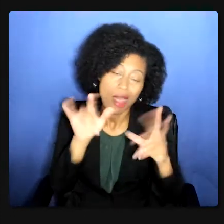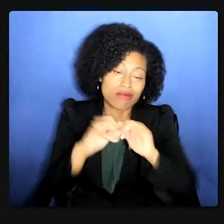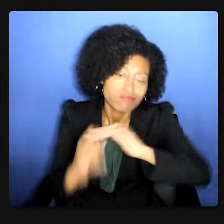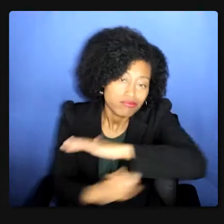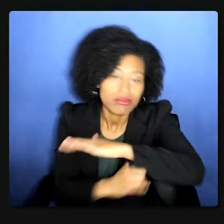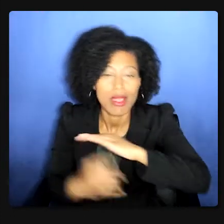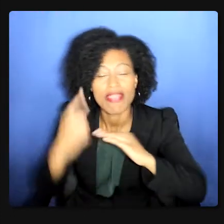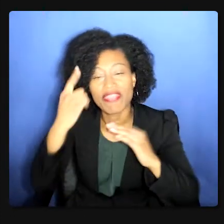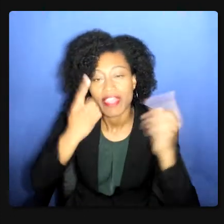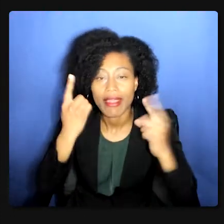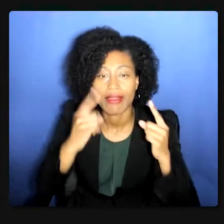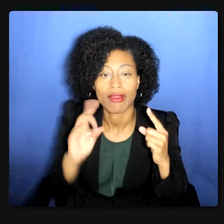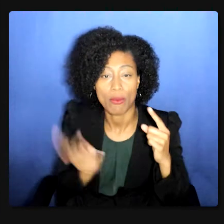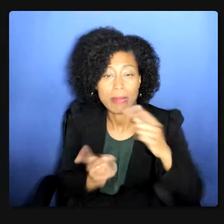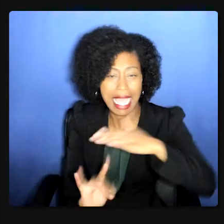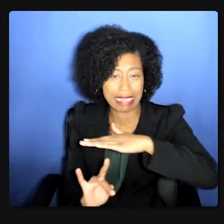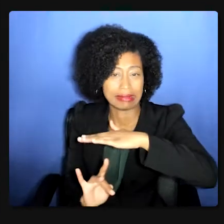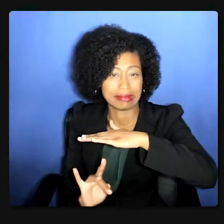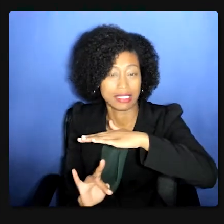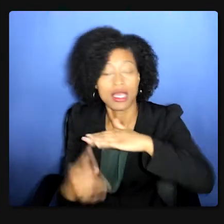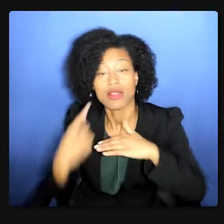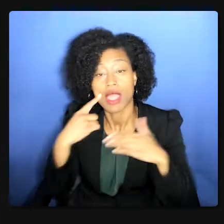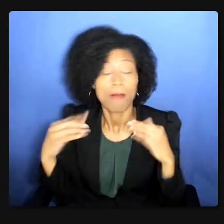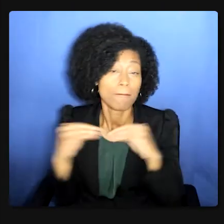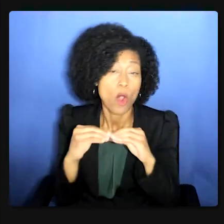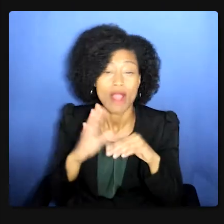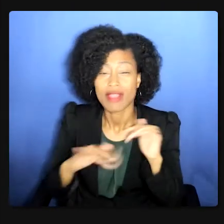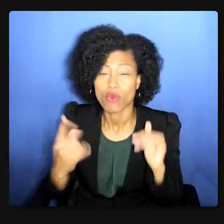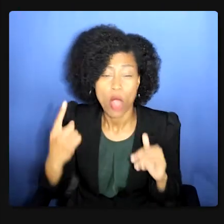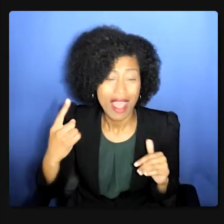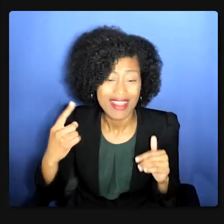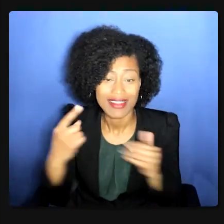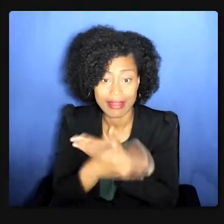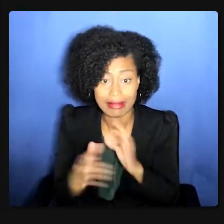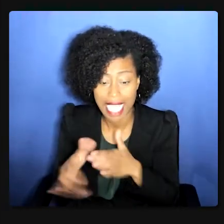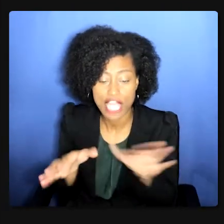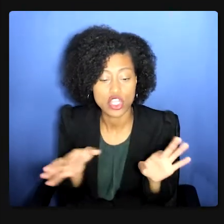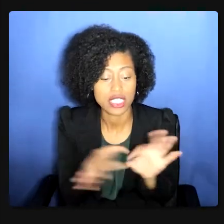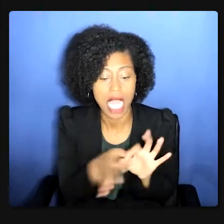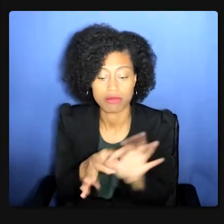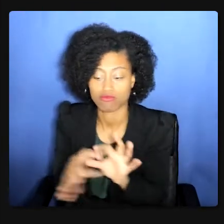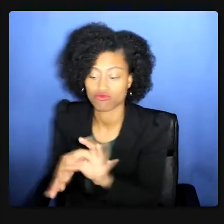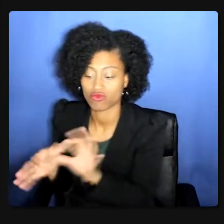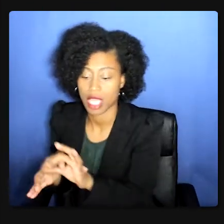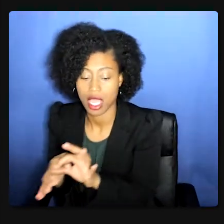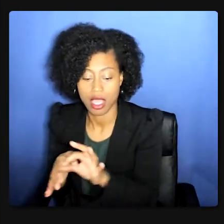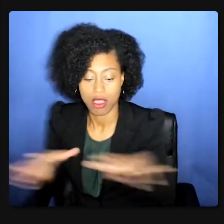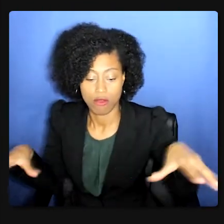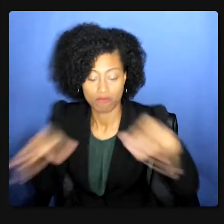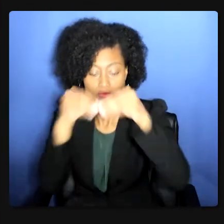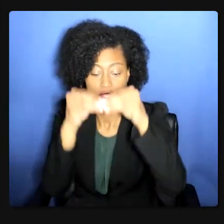You can think of it like, one or more containers that are tightly coupled together on a single entity.